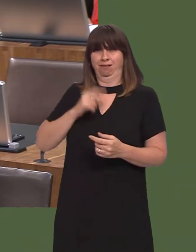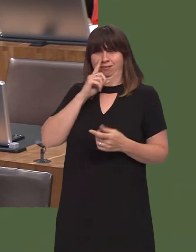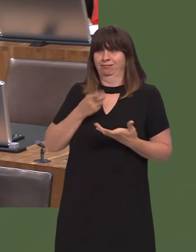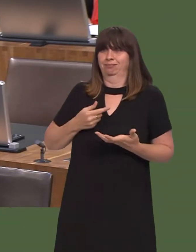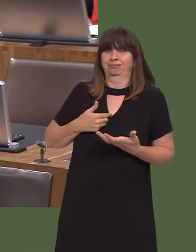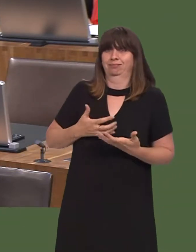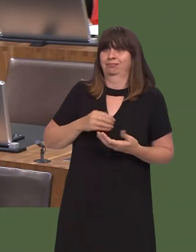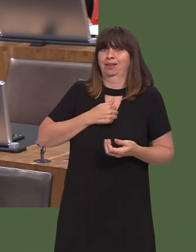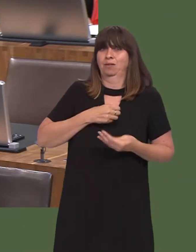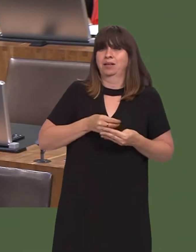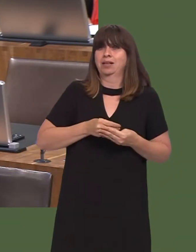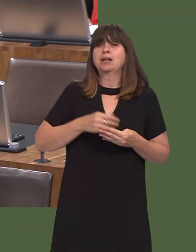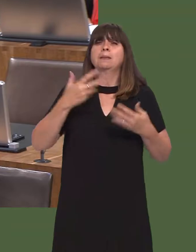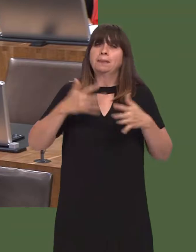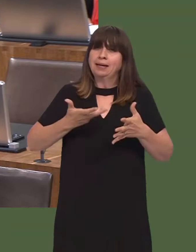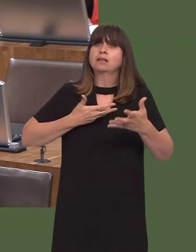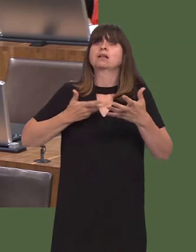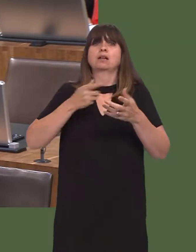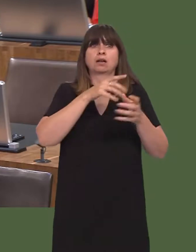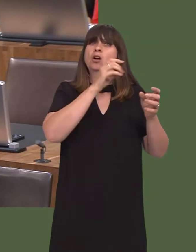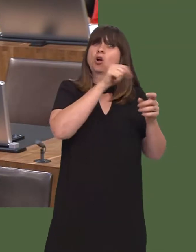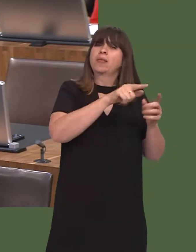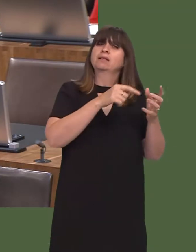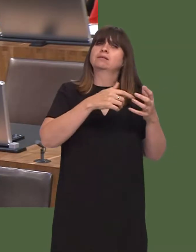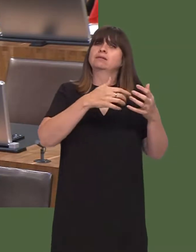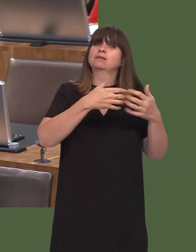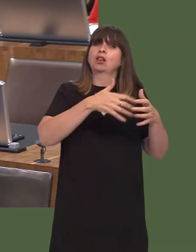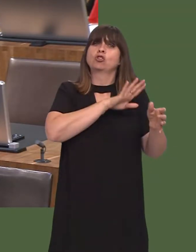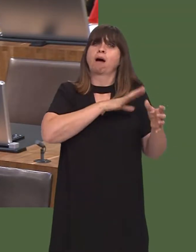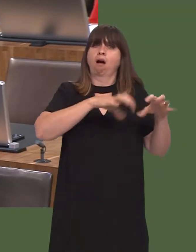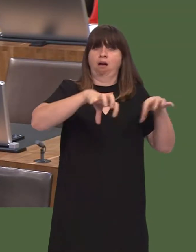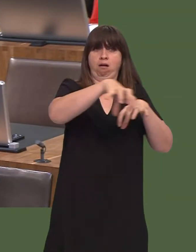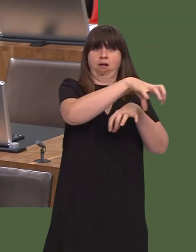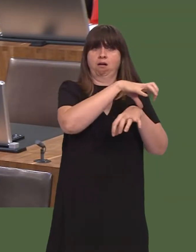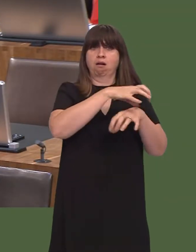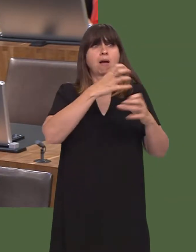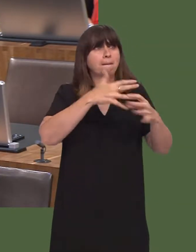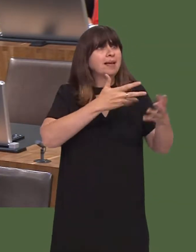Itís based on discussions weíve had with potential investors. Itís based on the fact